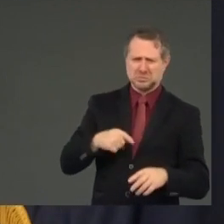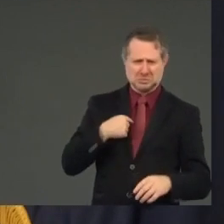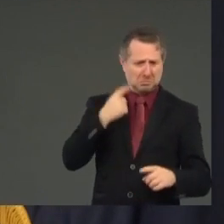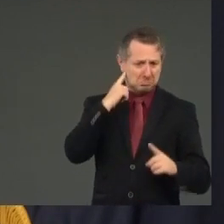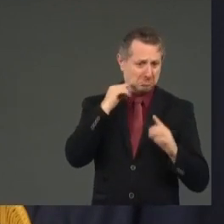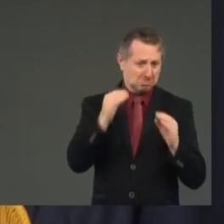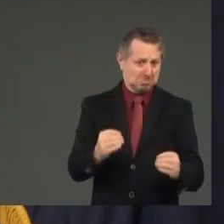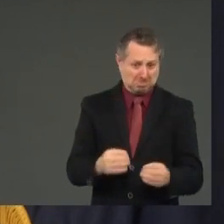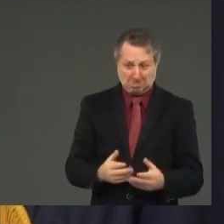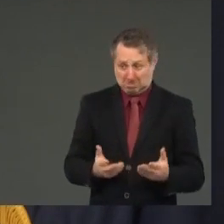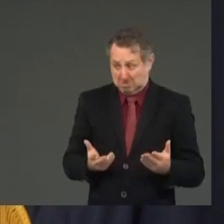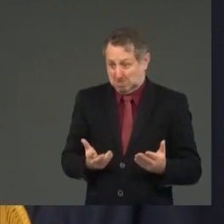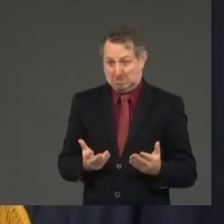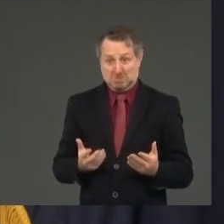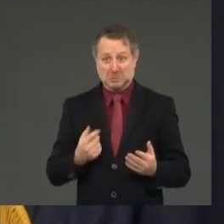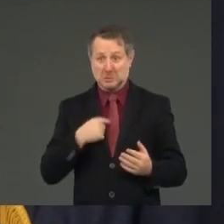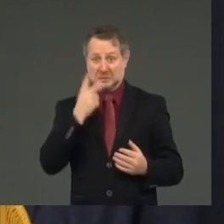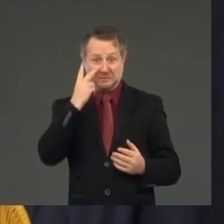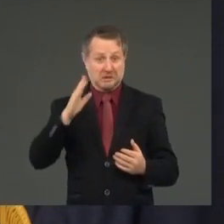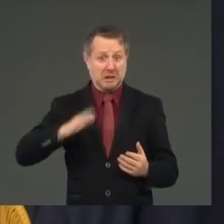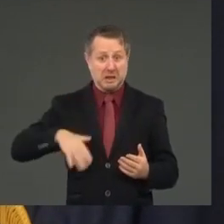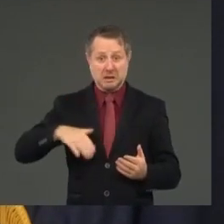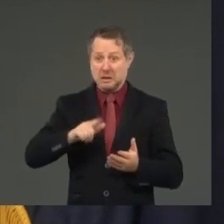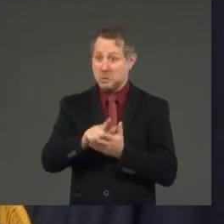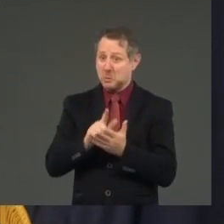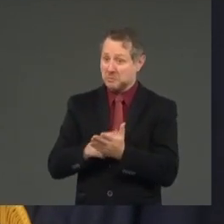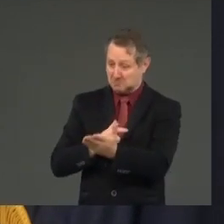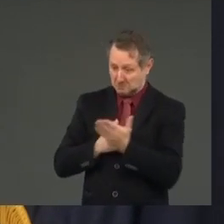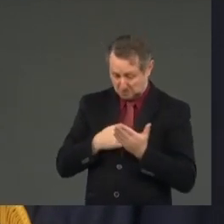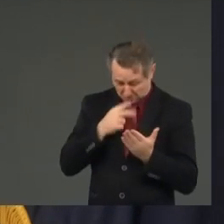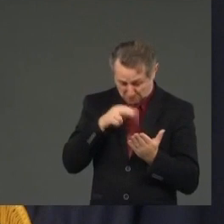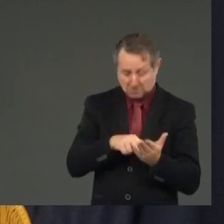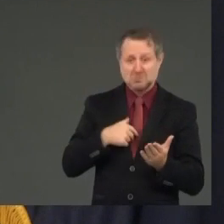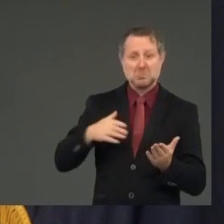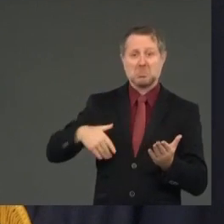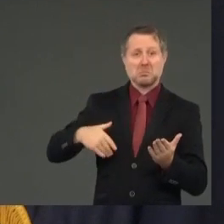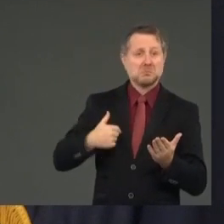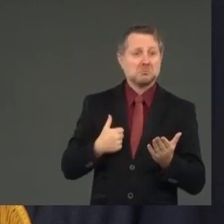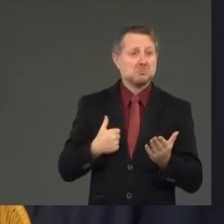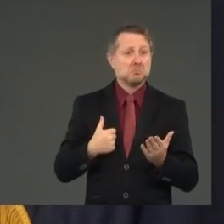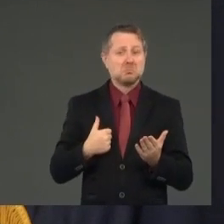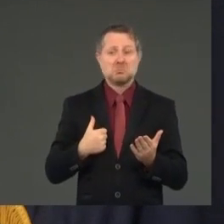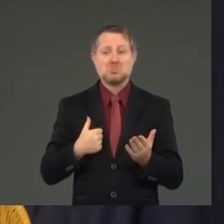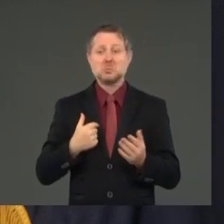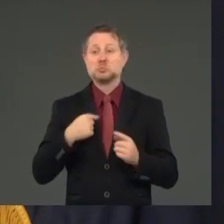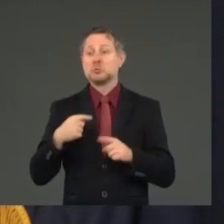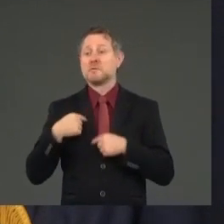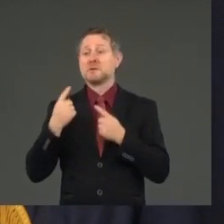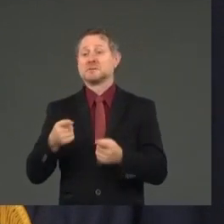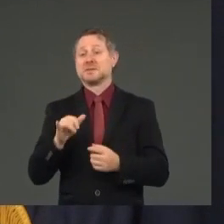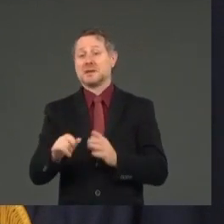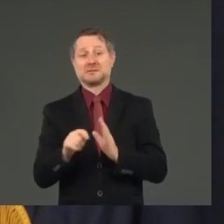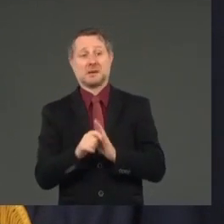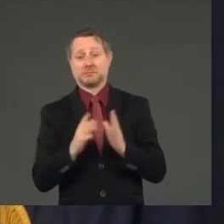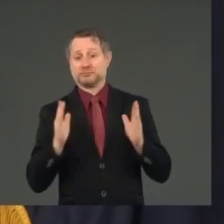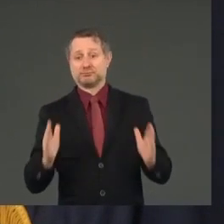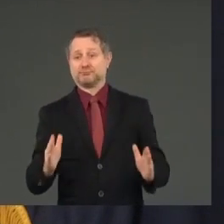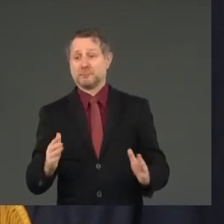WHATEVER THEY WANT TO PROPOSE THEY CAN PROPOSE AND THEN I'LL LOOK AT IT. I HAVEN'T HEARD OF ANYTHING AND